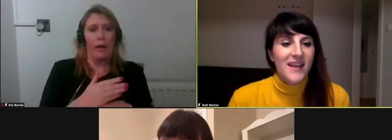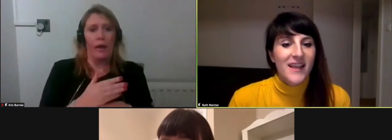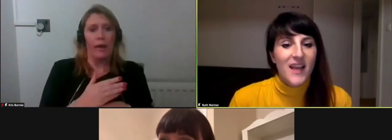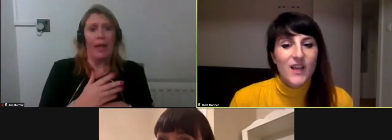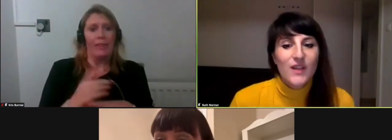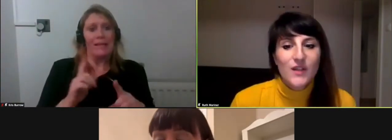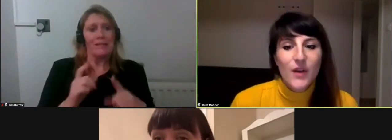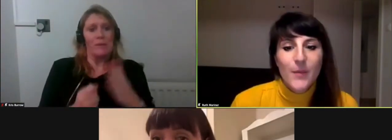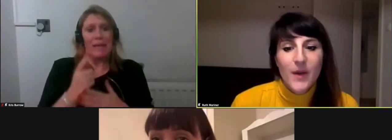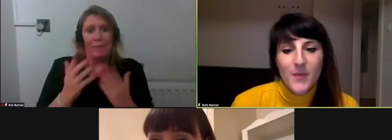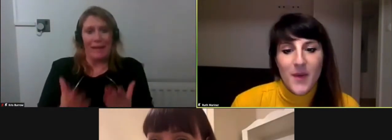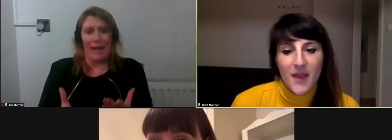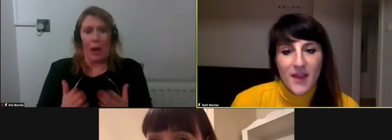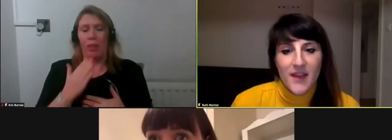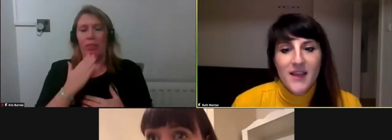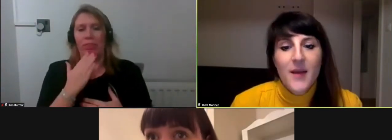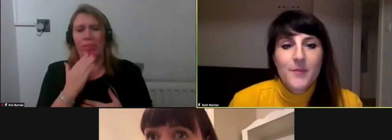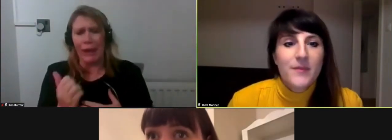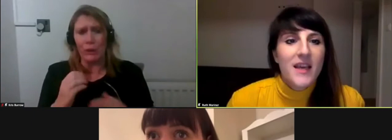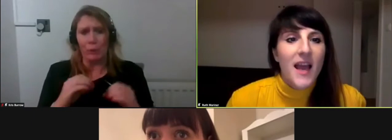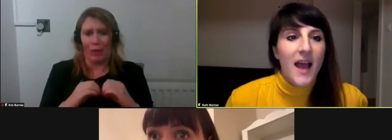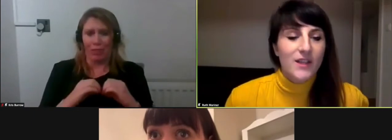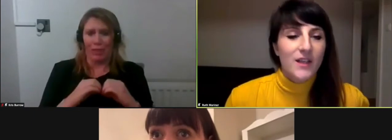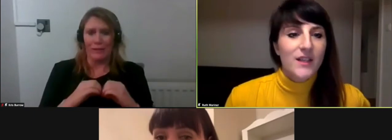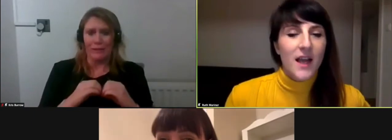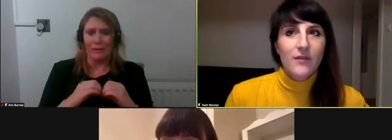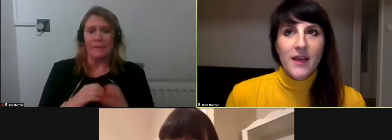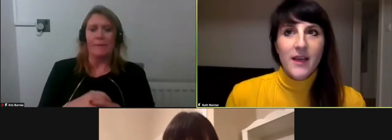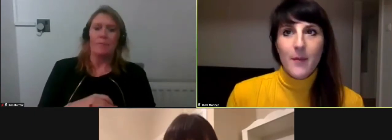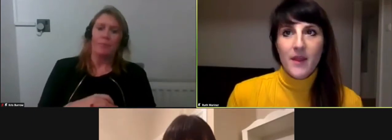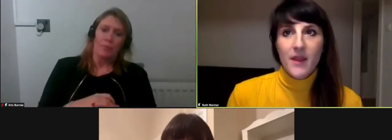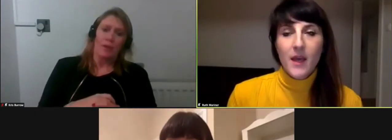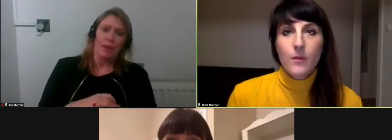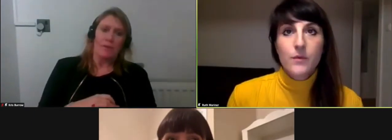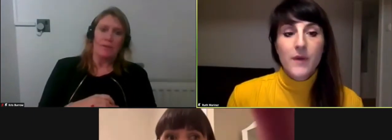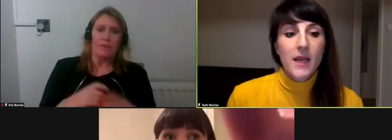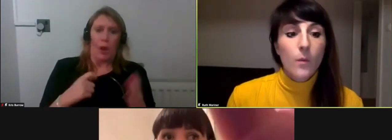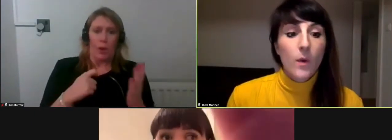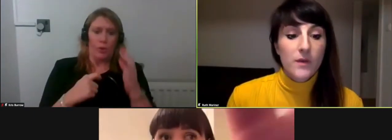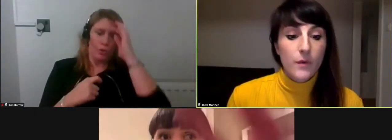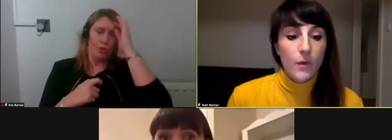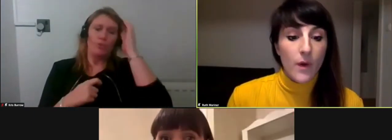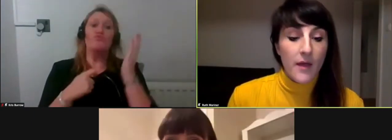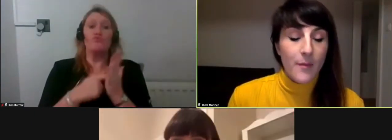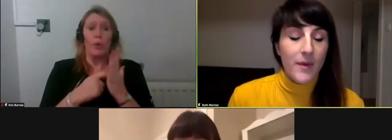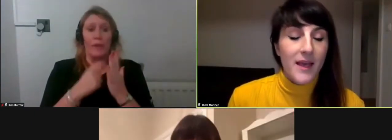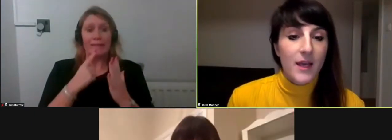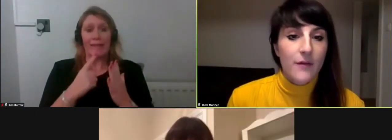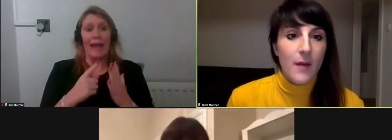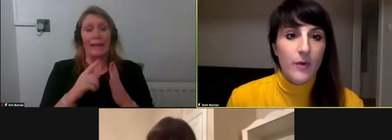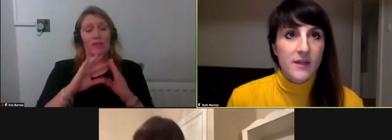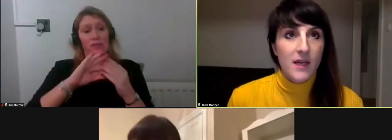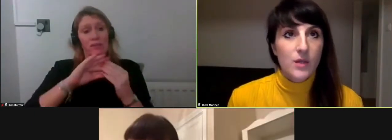Thank you so much Bethan. Yeah, just to kind of recap, I think it was wonderful at the beginning of that process